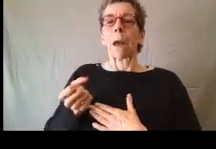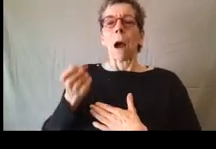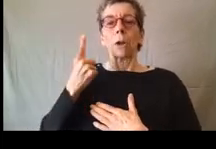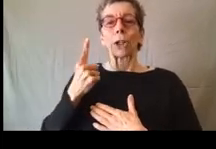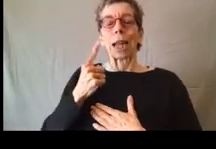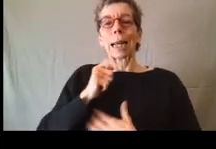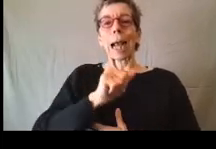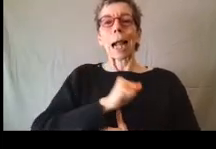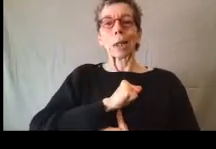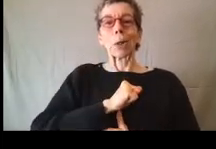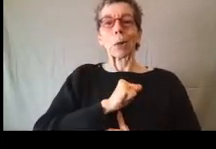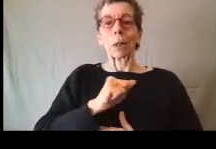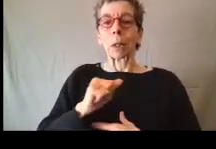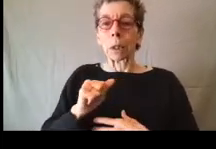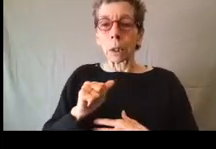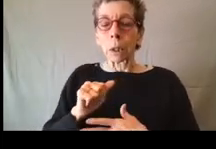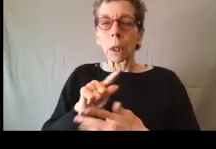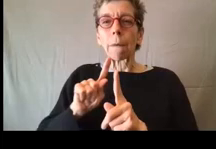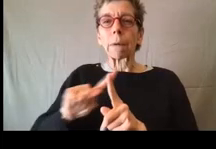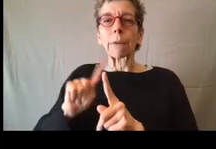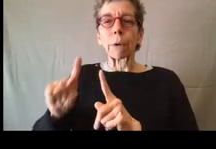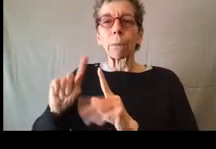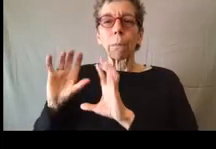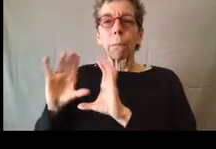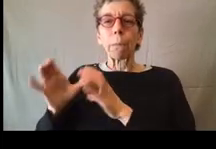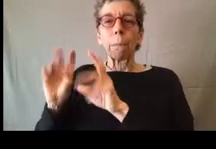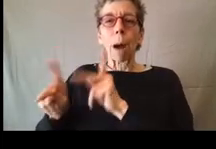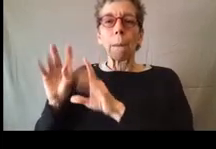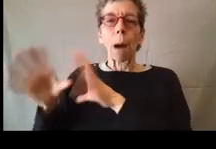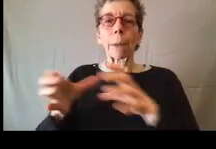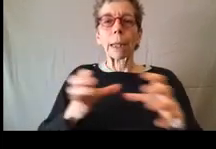other potential subpopulations they found demographics within the employment context